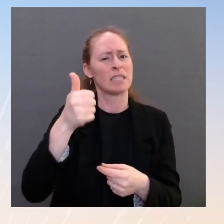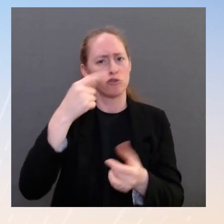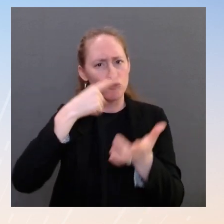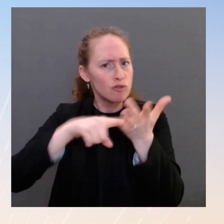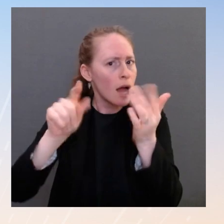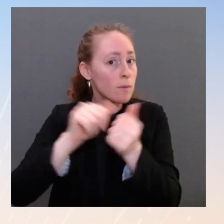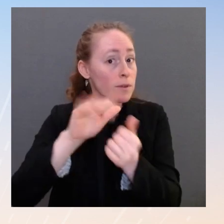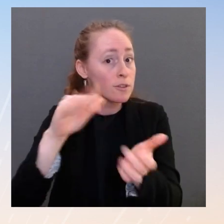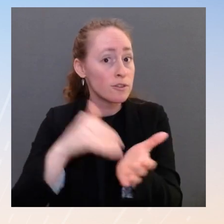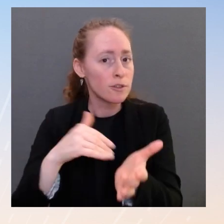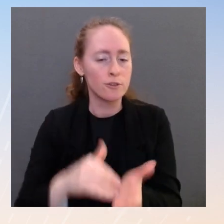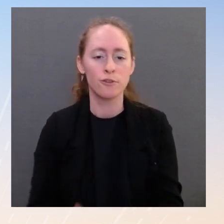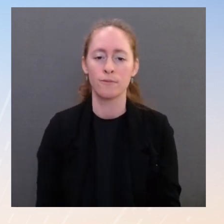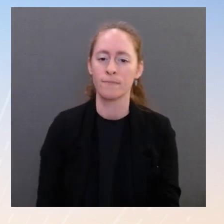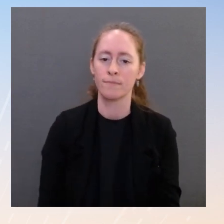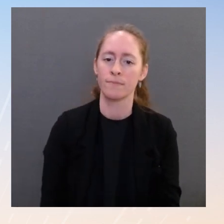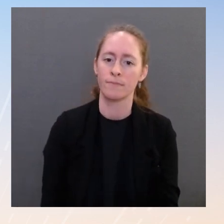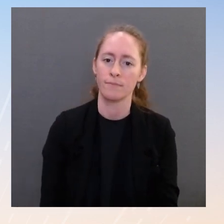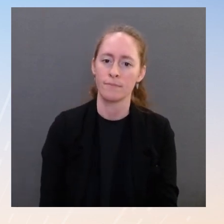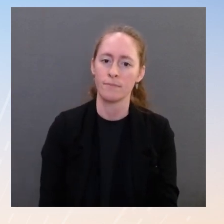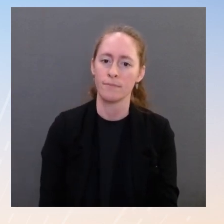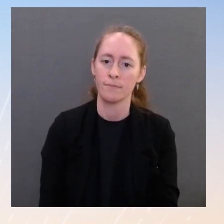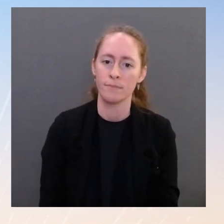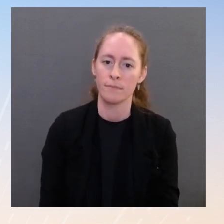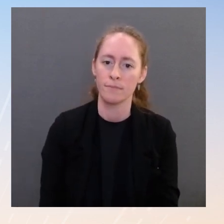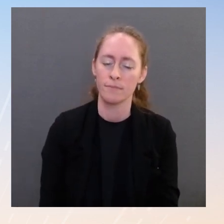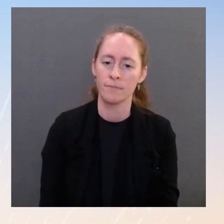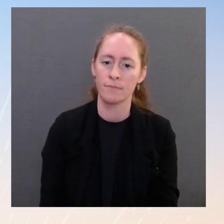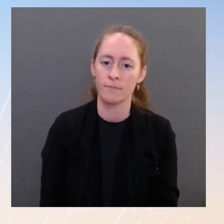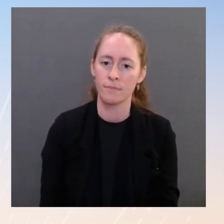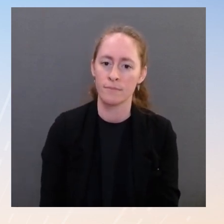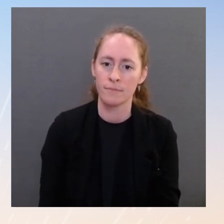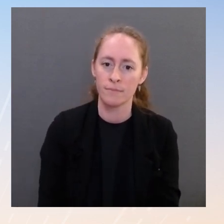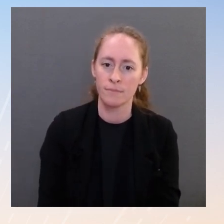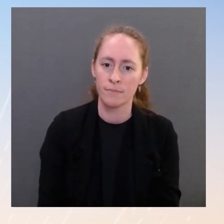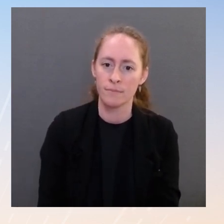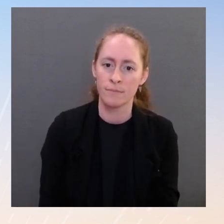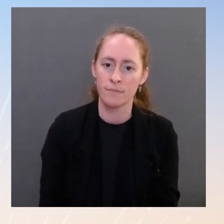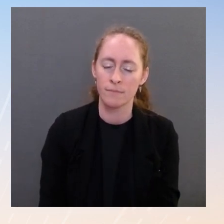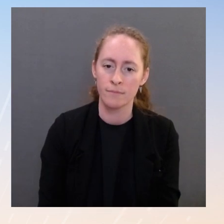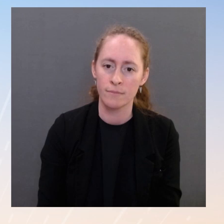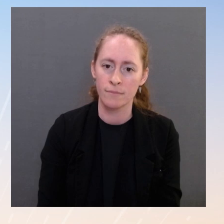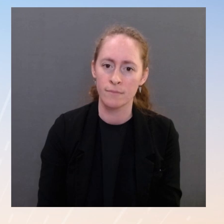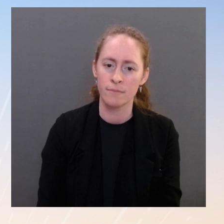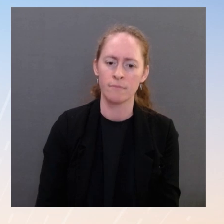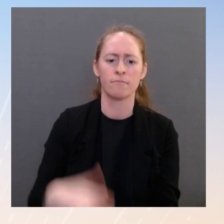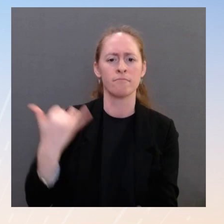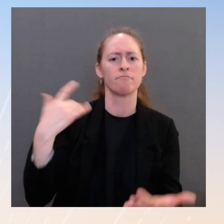said they will act soon on efforts to lower the prices of gas and that a federal gas tax holiday